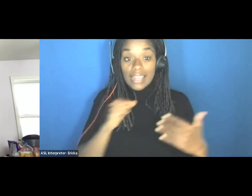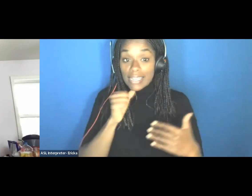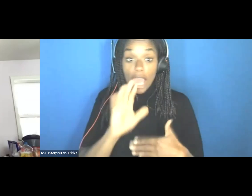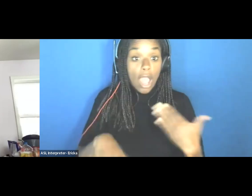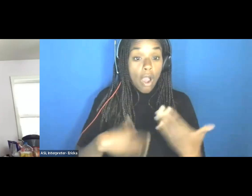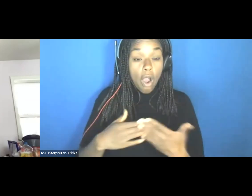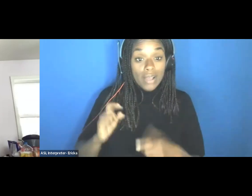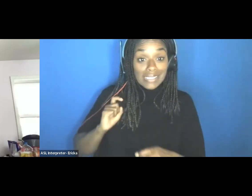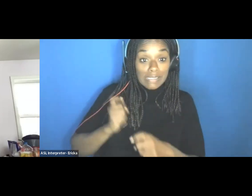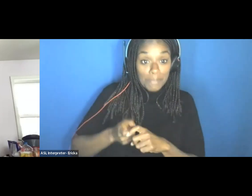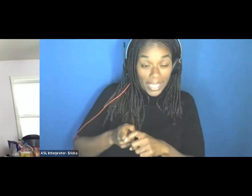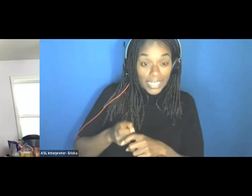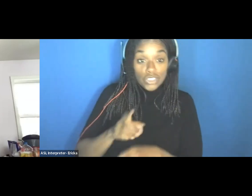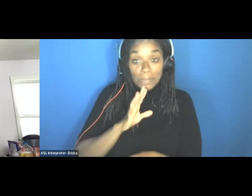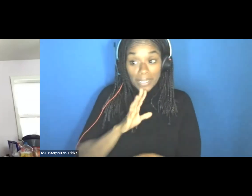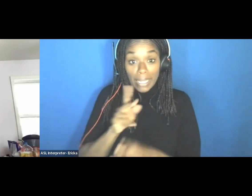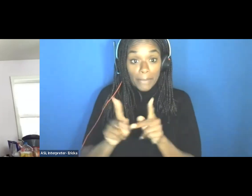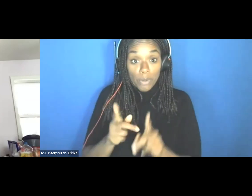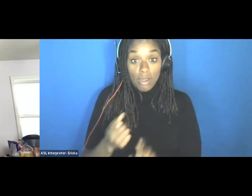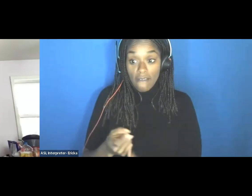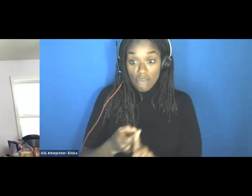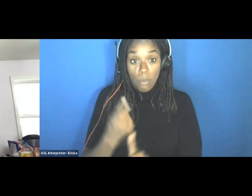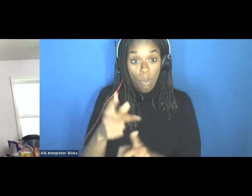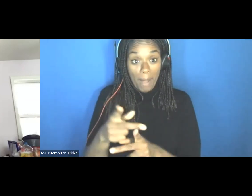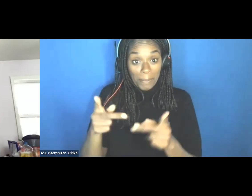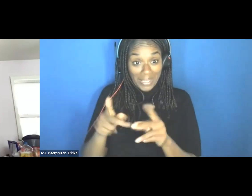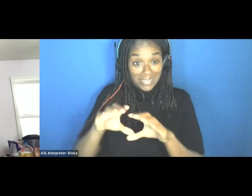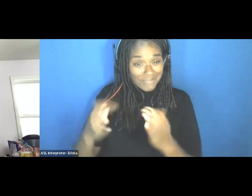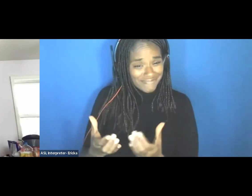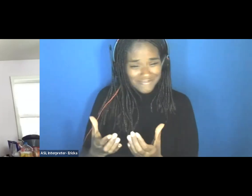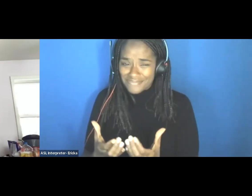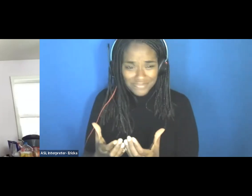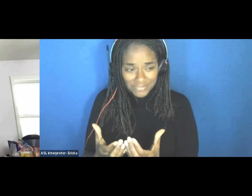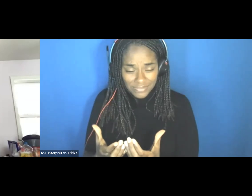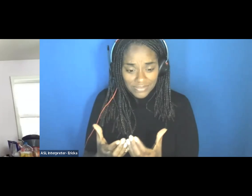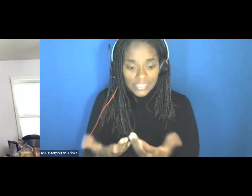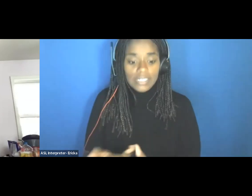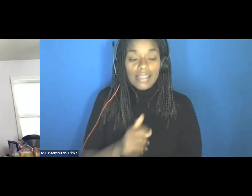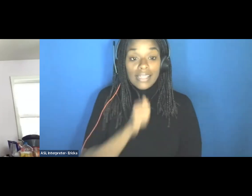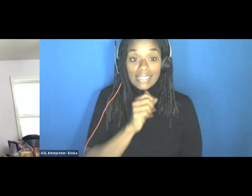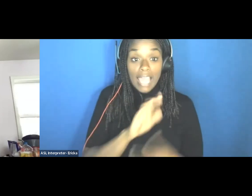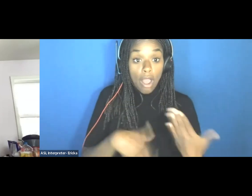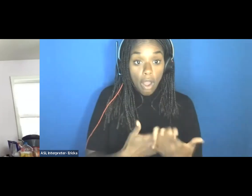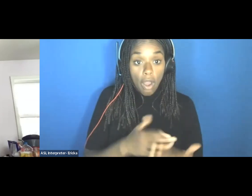So, I encourage you to learn the beauty and the geography of our diversity.